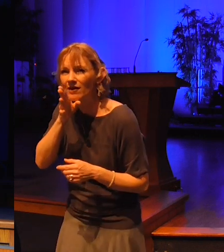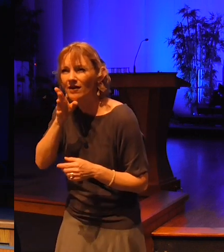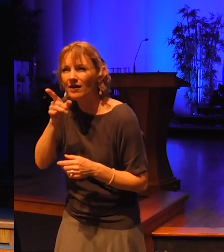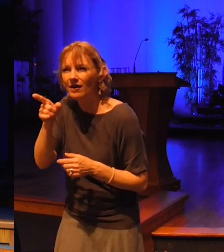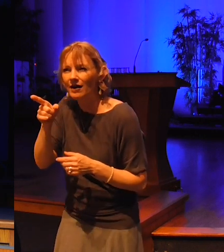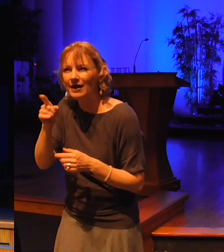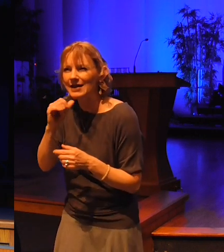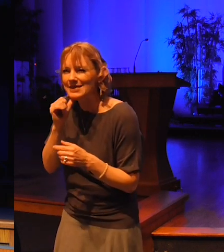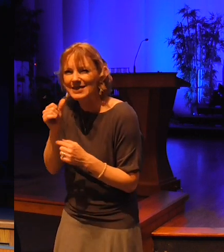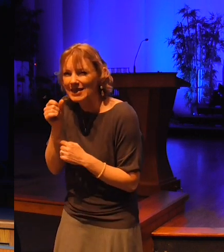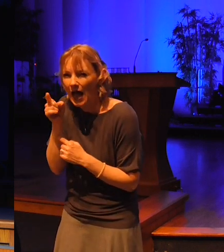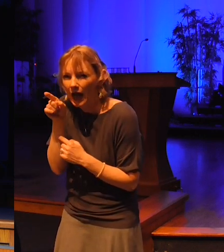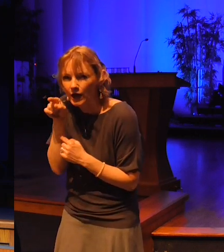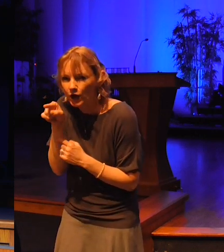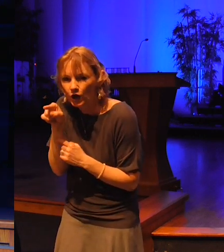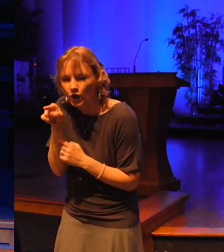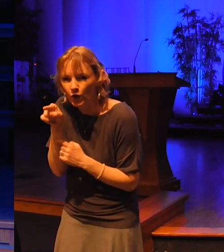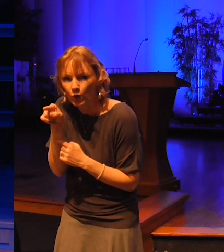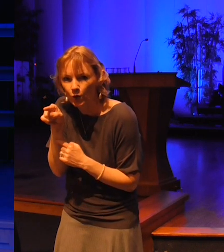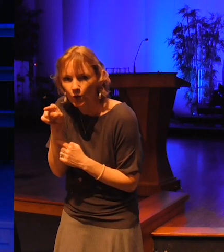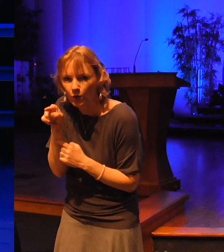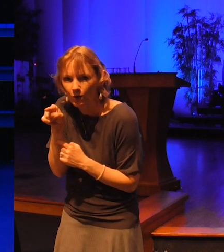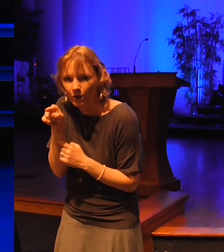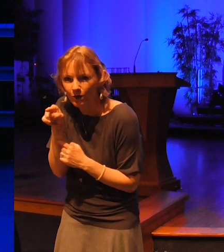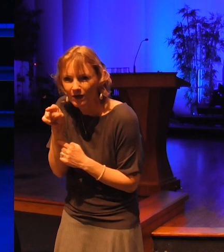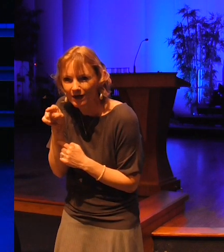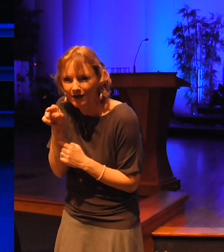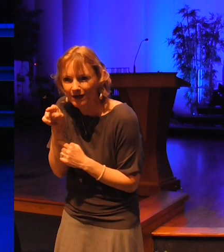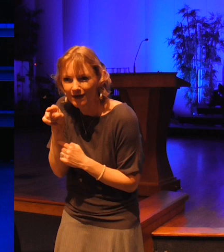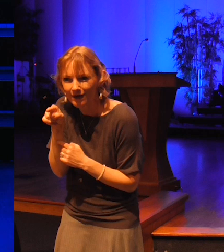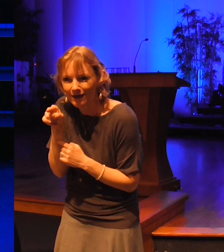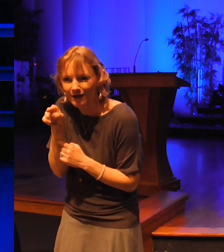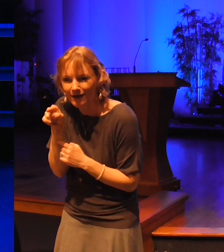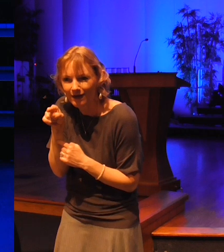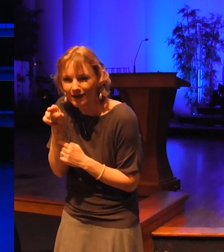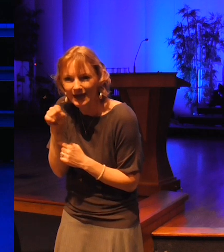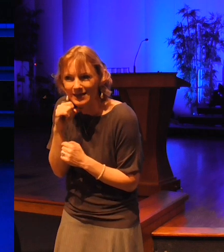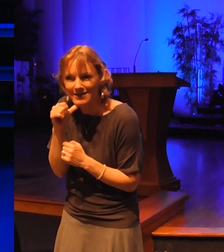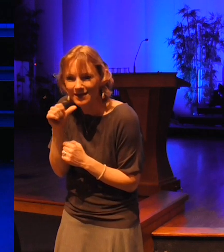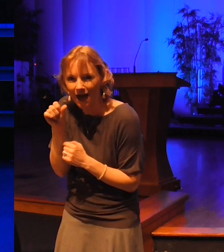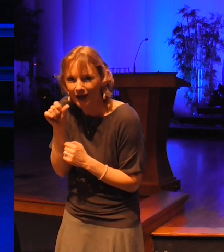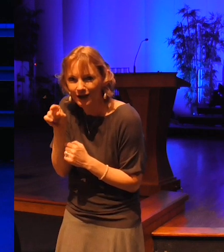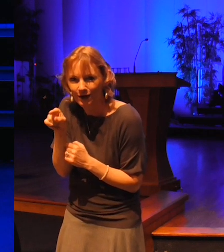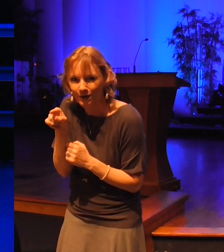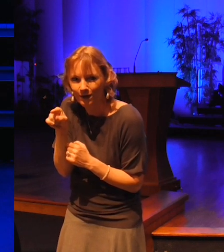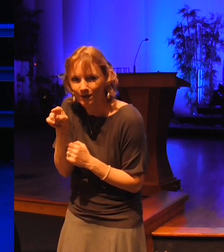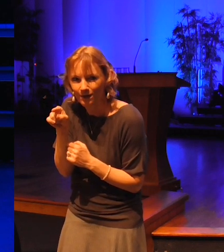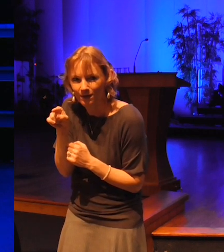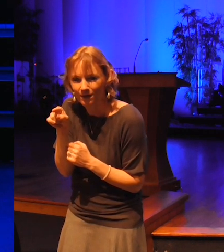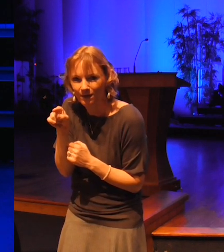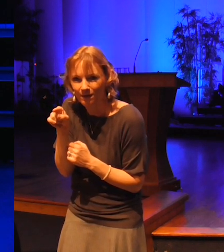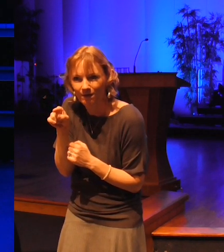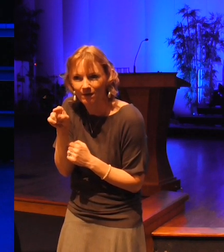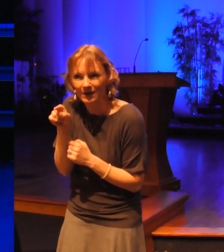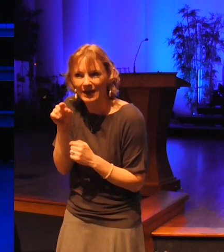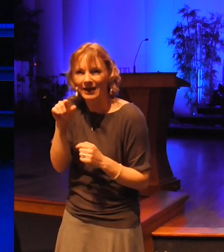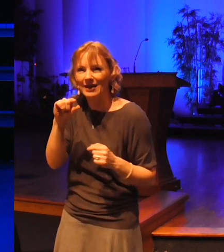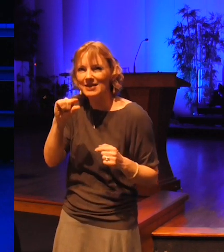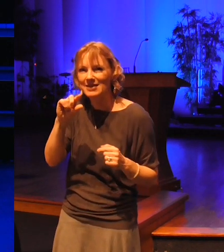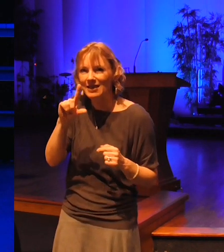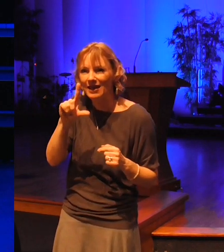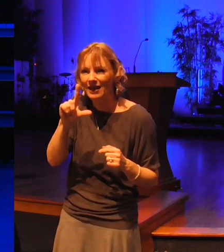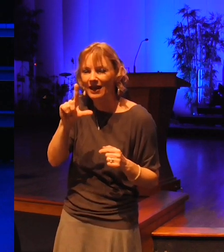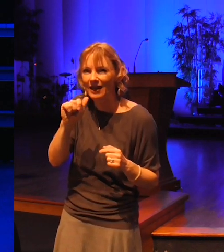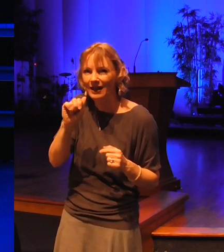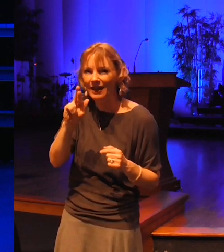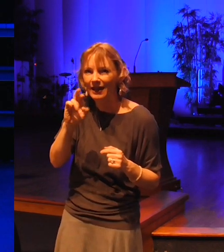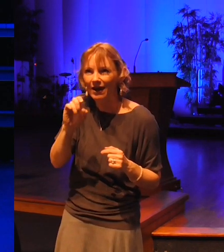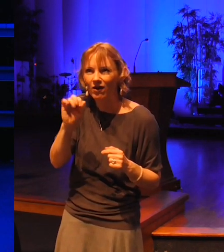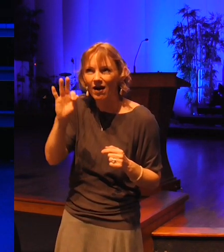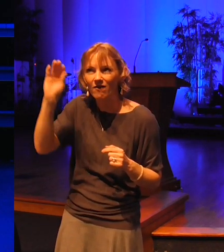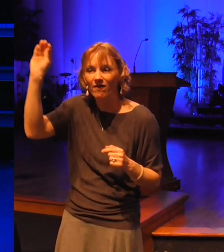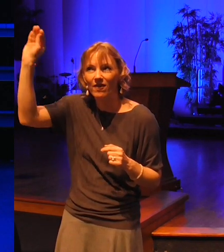you it's not you it's just the glare of the sun rising through the window